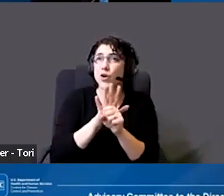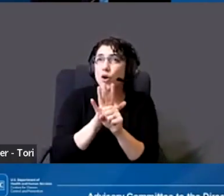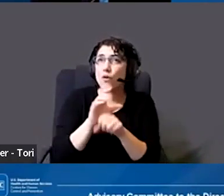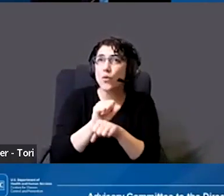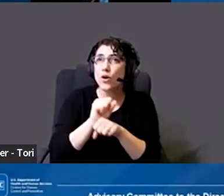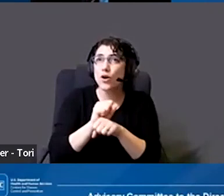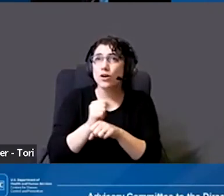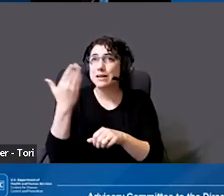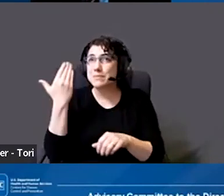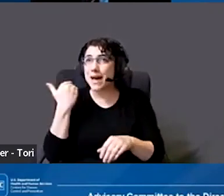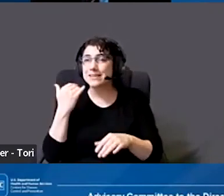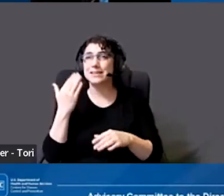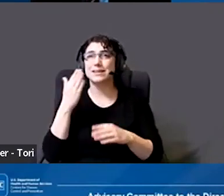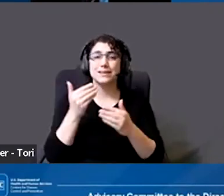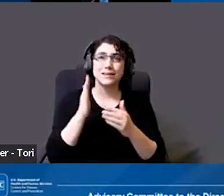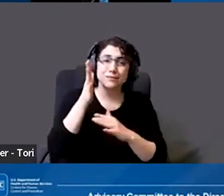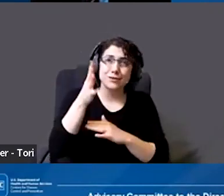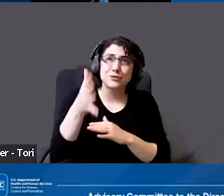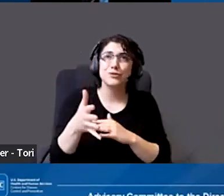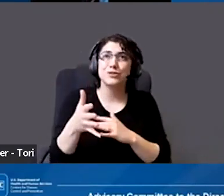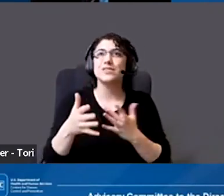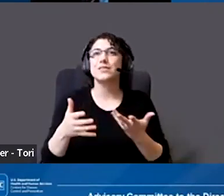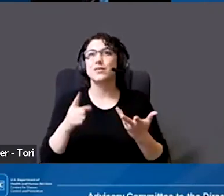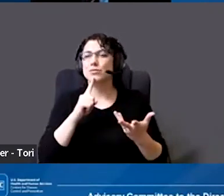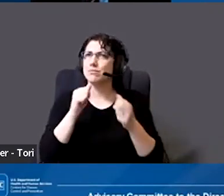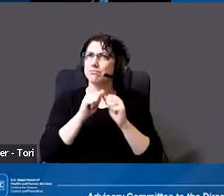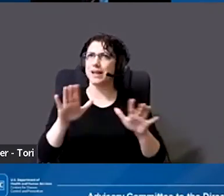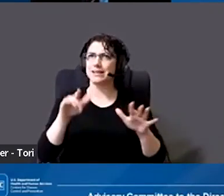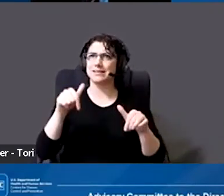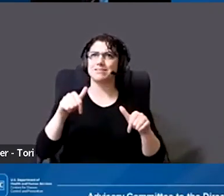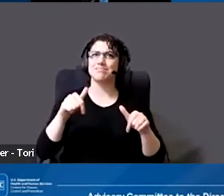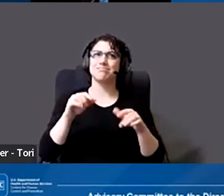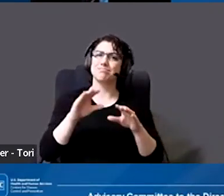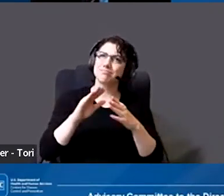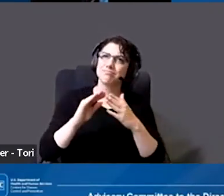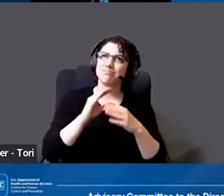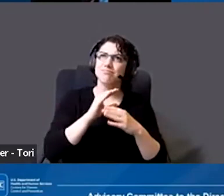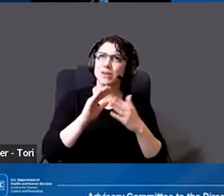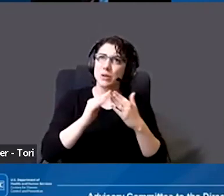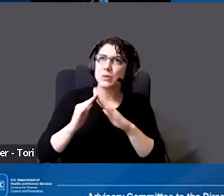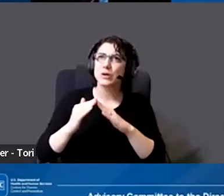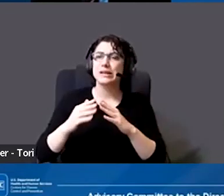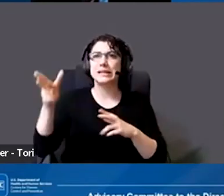about to be doing for the agency work. We're blessed in this committee to have the opportunity to hear about different aspects